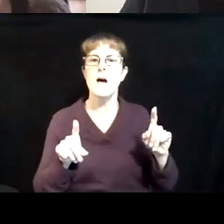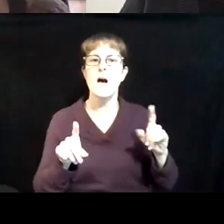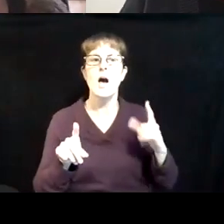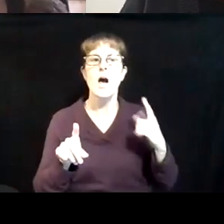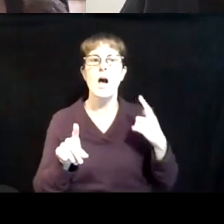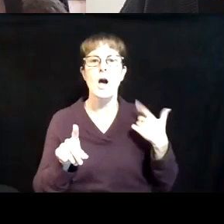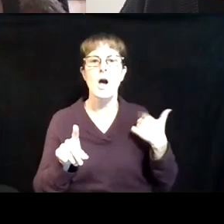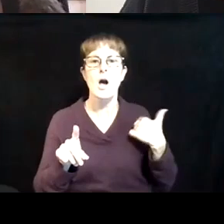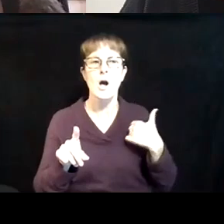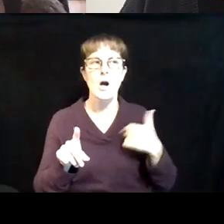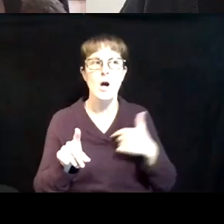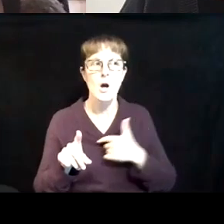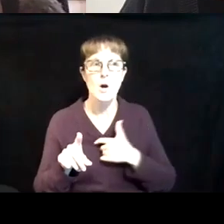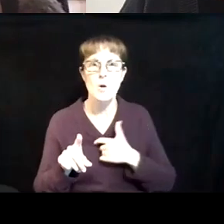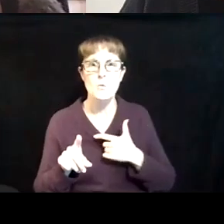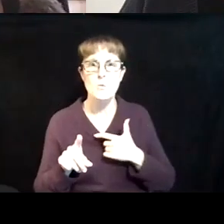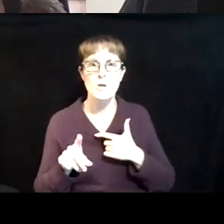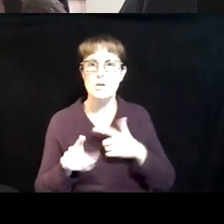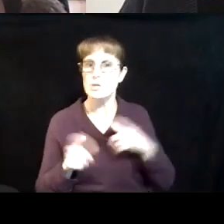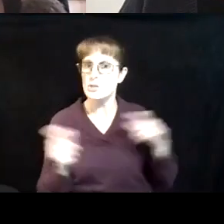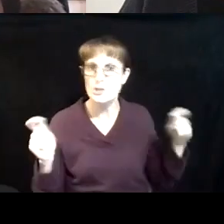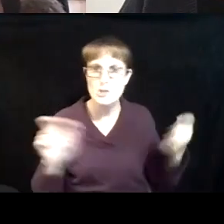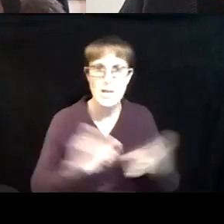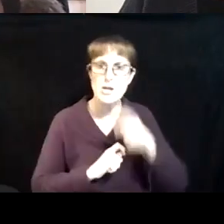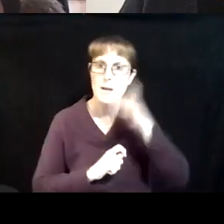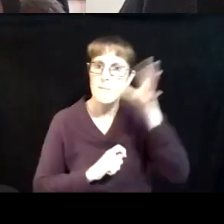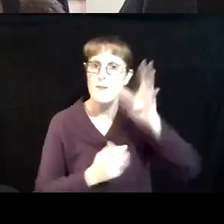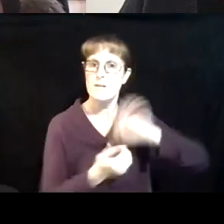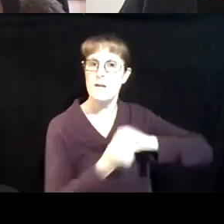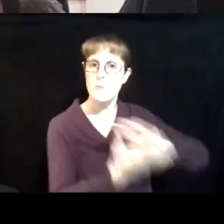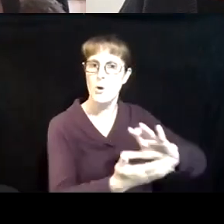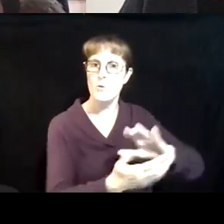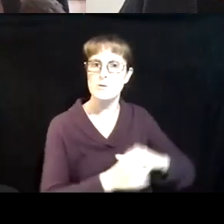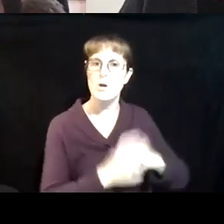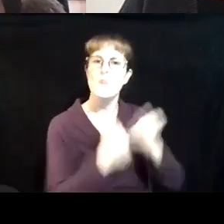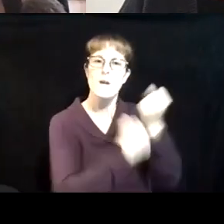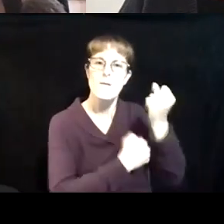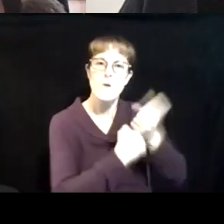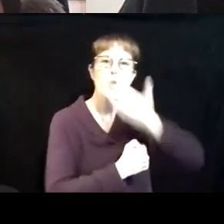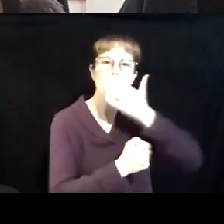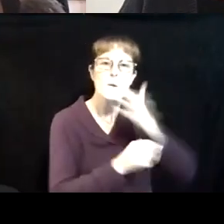aversive methods to reinforce good behavior in children.